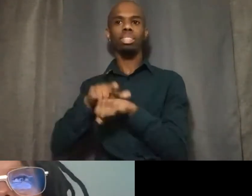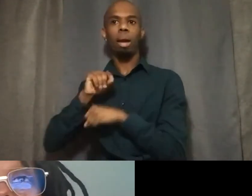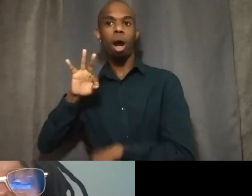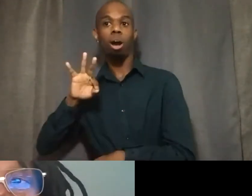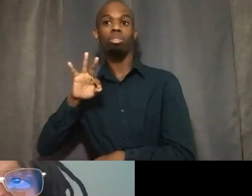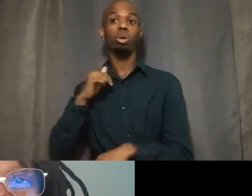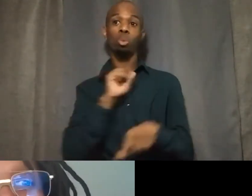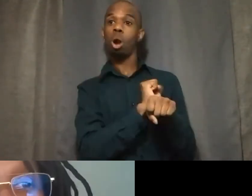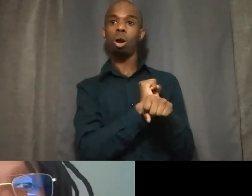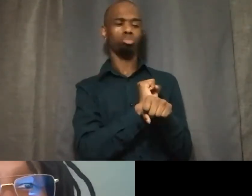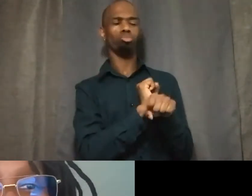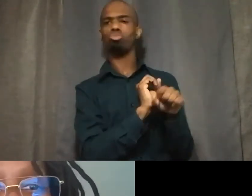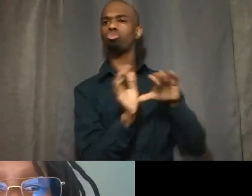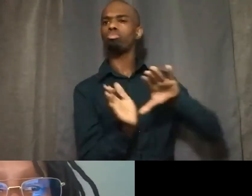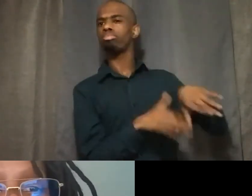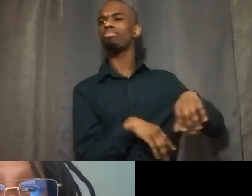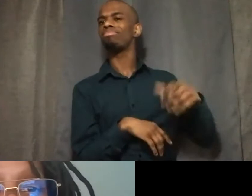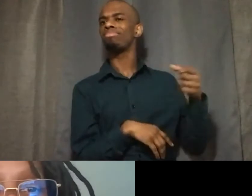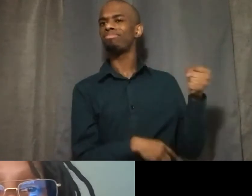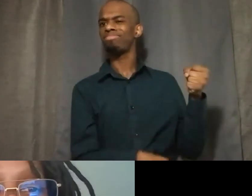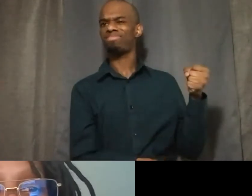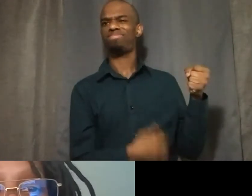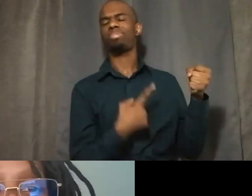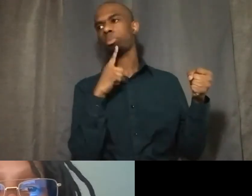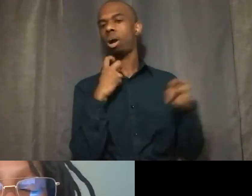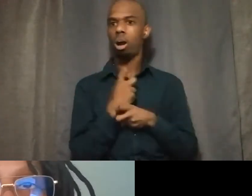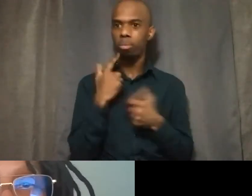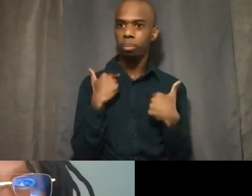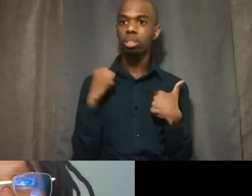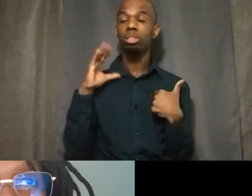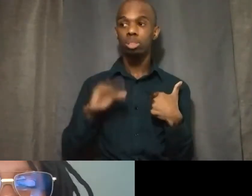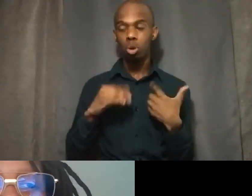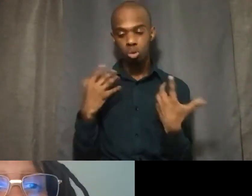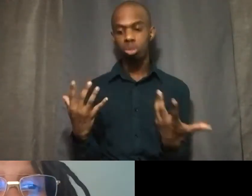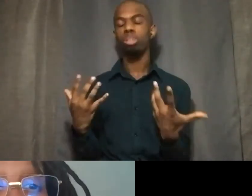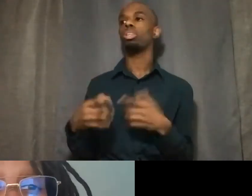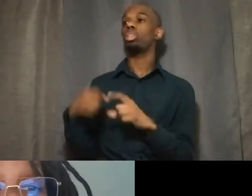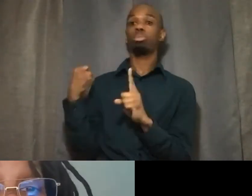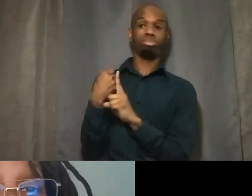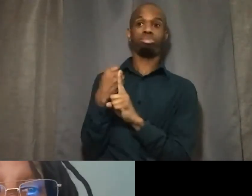but my Mom came to town and that was the first time I'd seen her